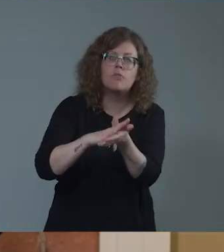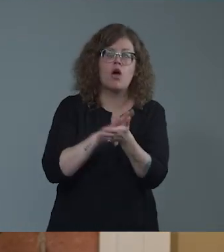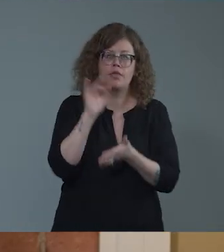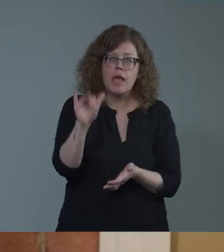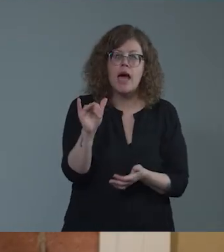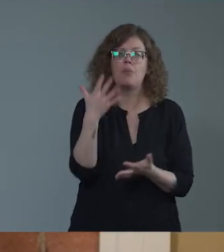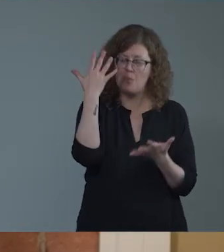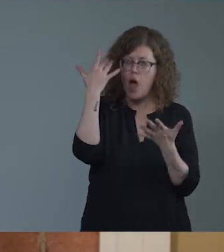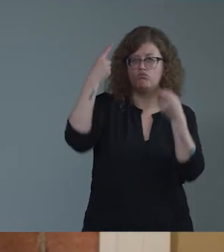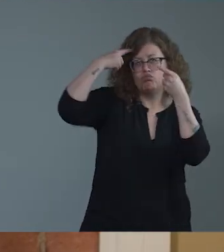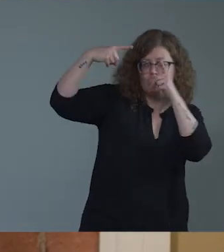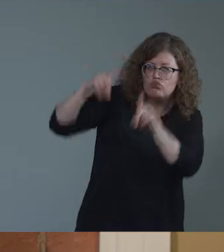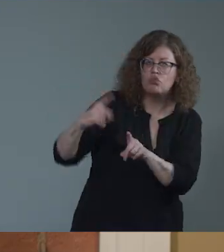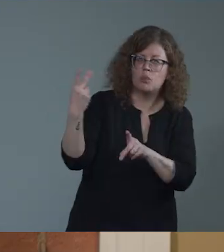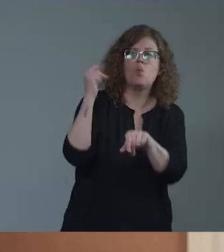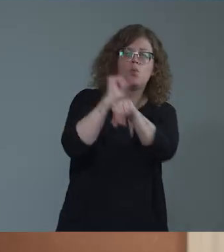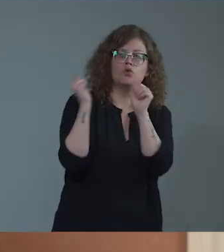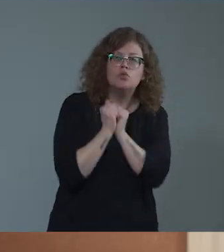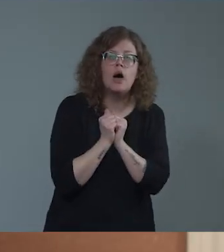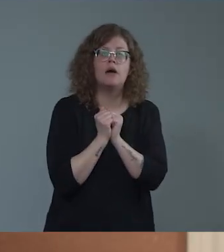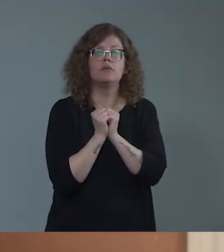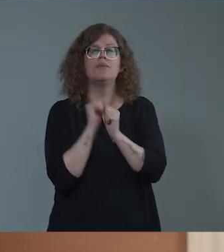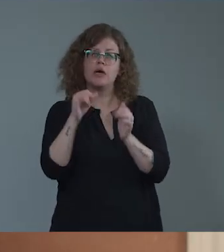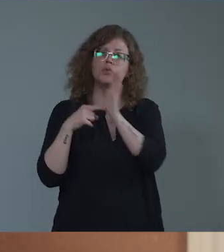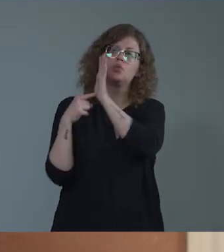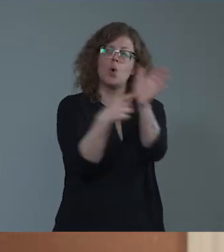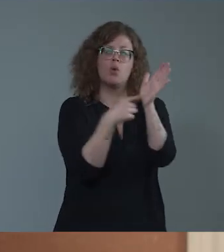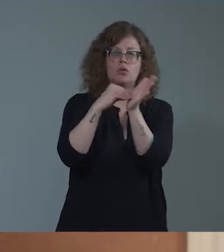It's all the same information pulled through. You want to know where the artwork is located.